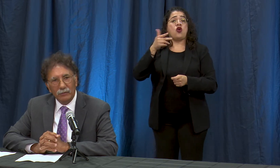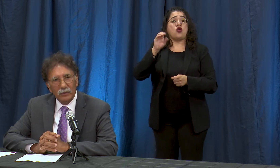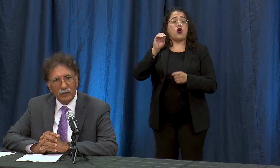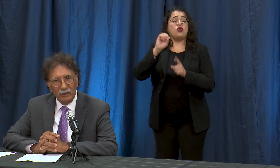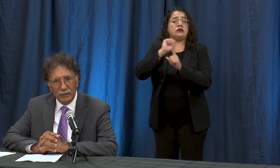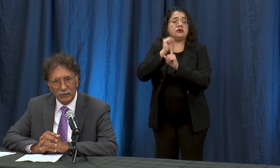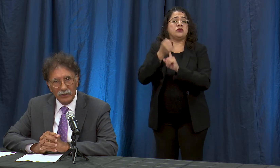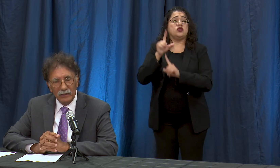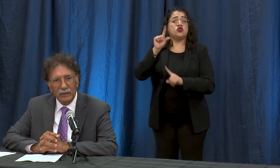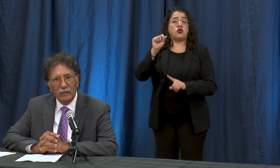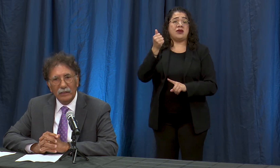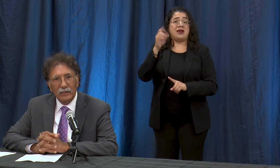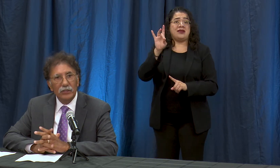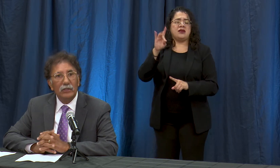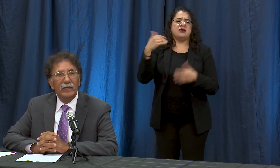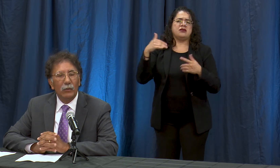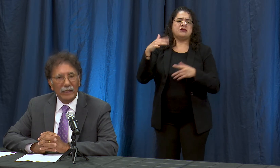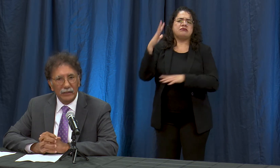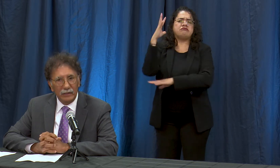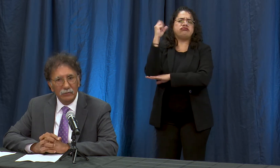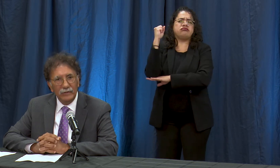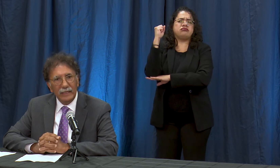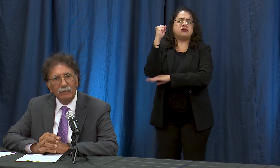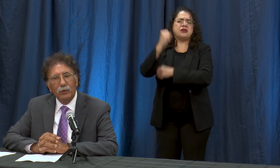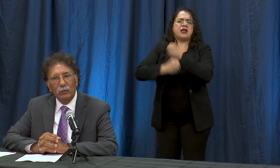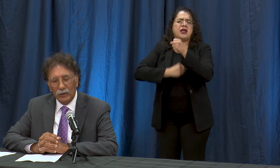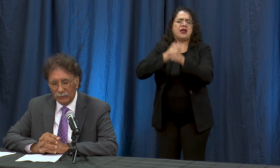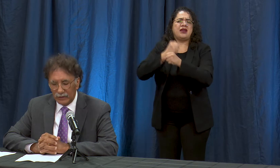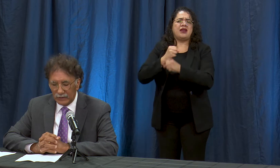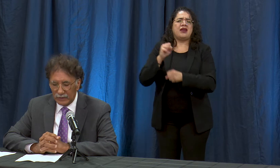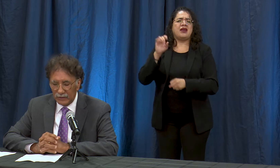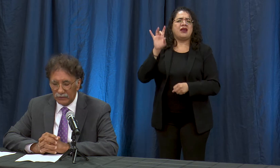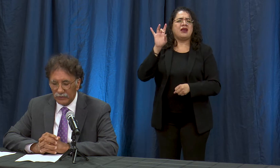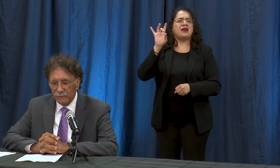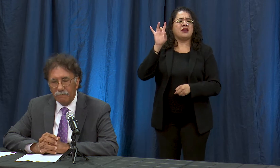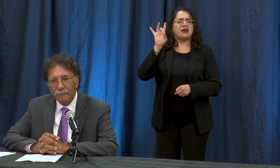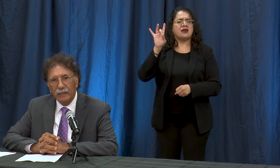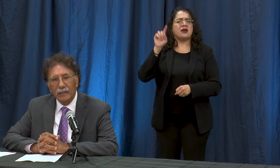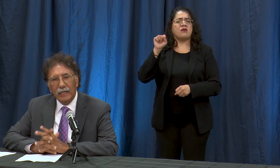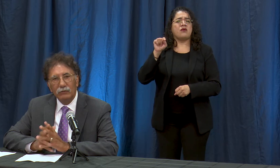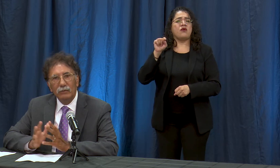the Port of Long Beach, a historic record year moving 8.1 million containers. As we